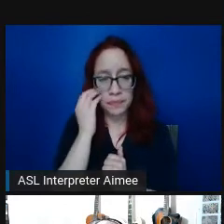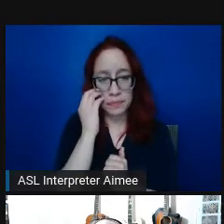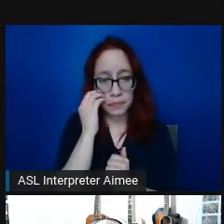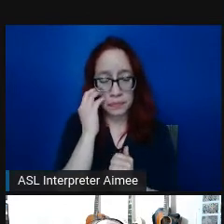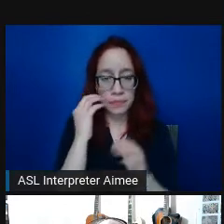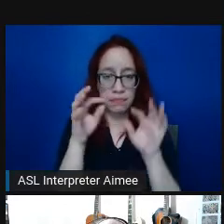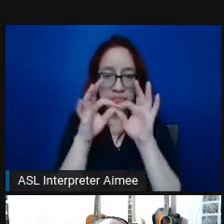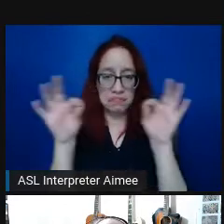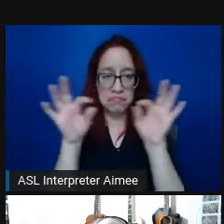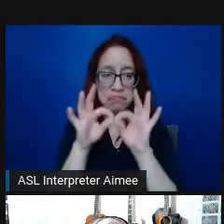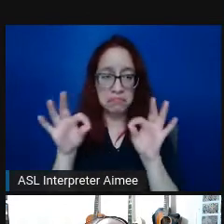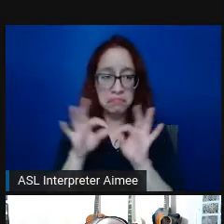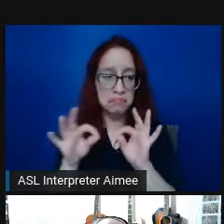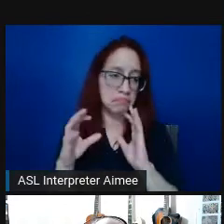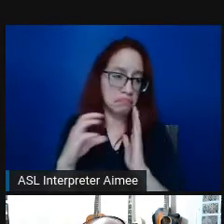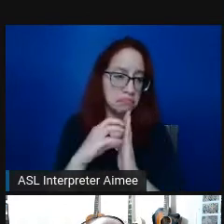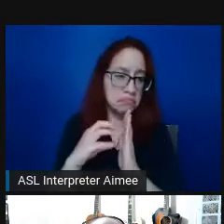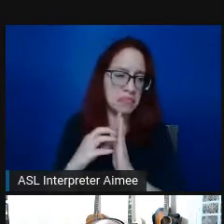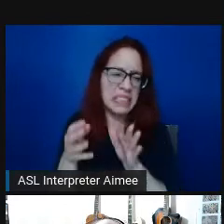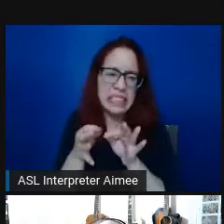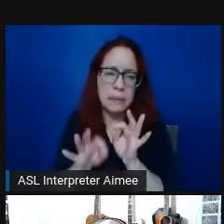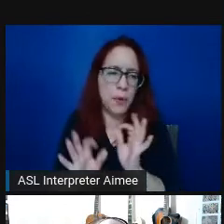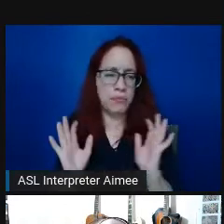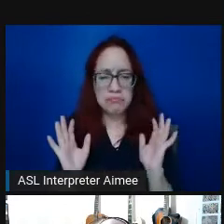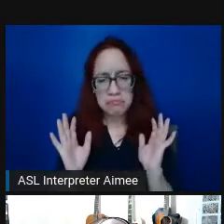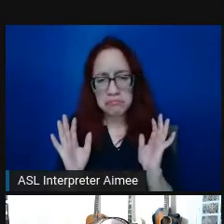Now, this is all simple stuff and you'll be pleased to know